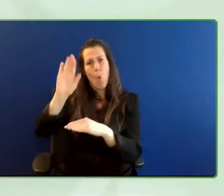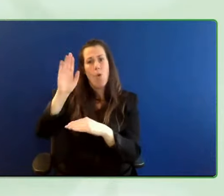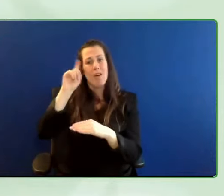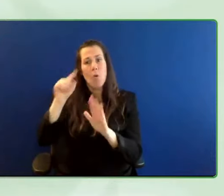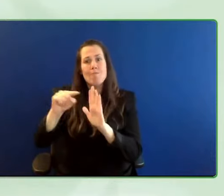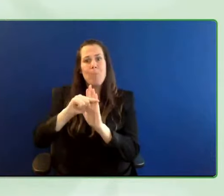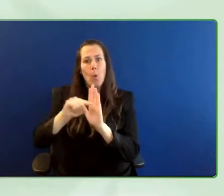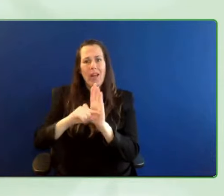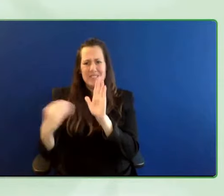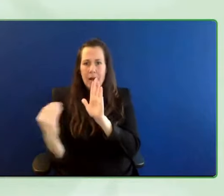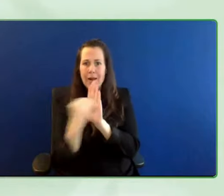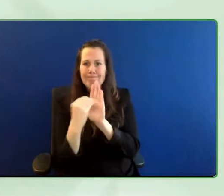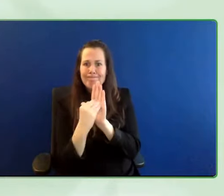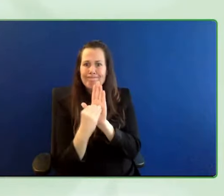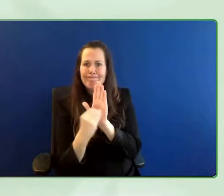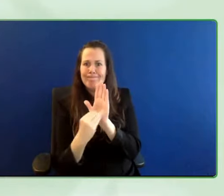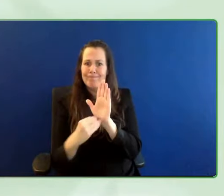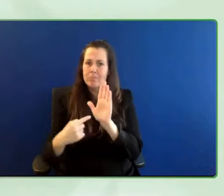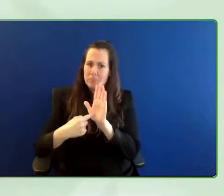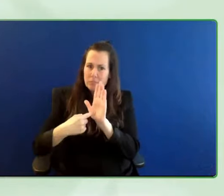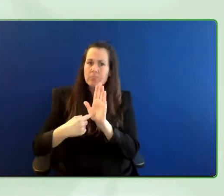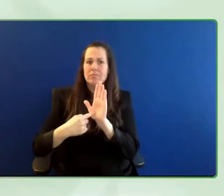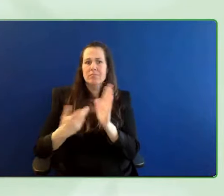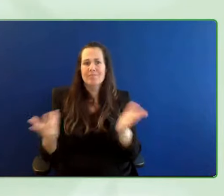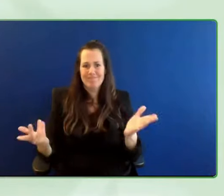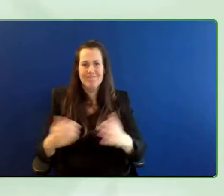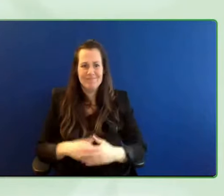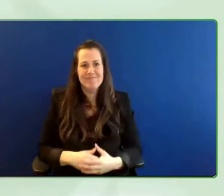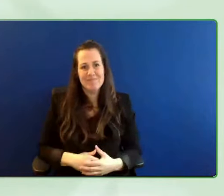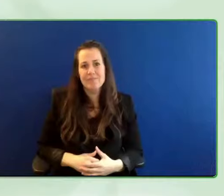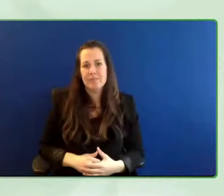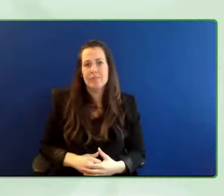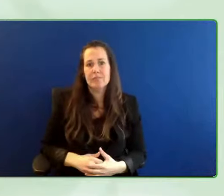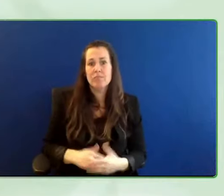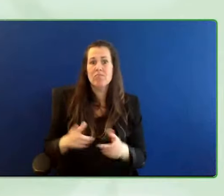done by policymakers, so we are very proud of the things we have been able to do.